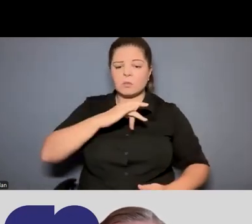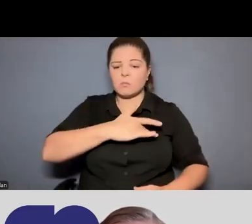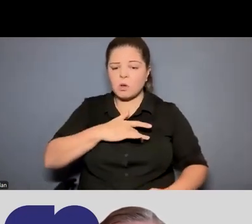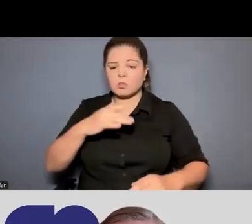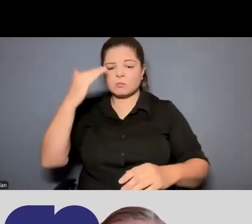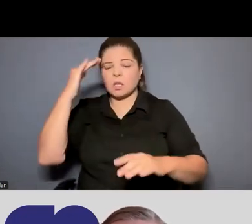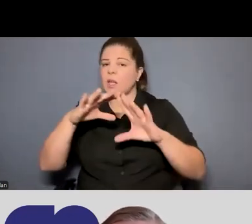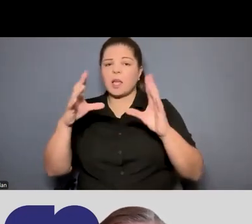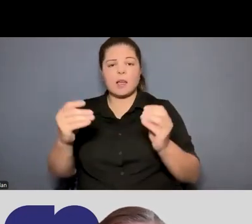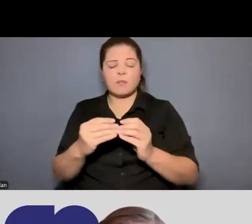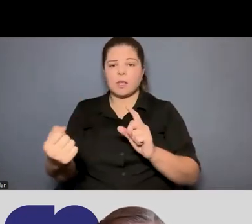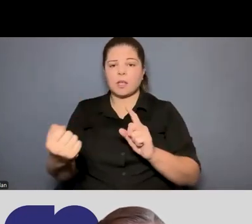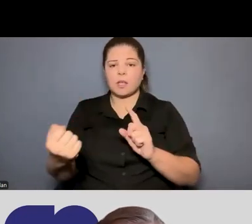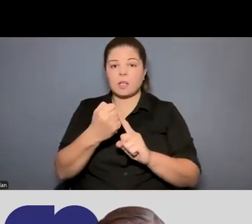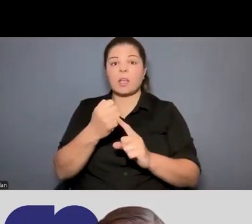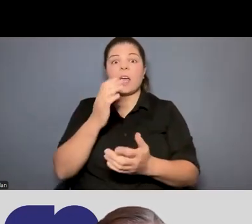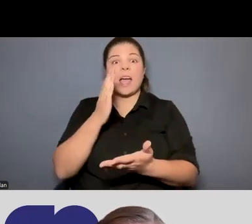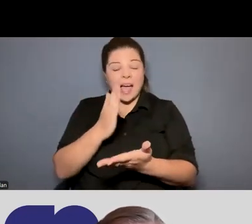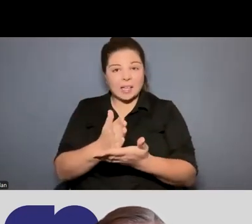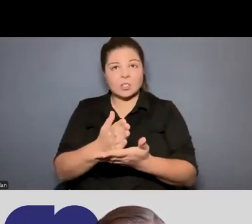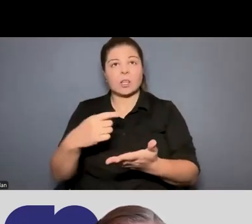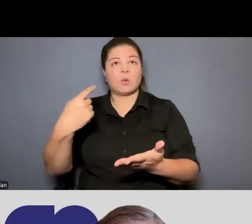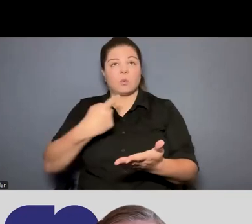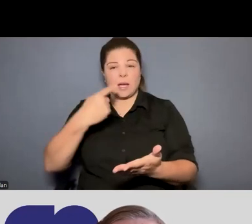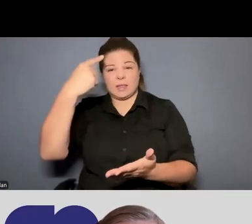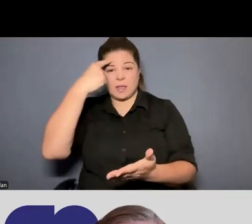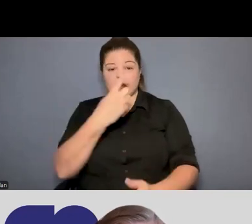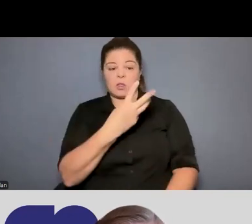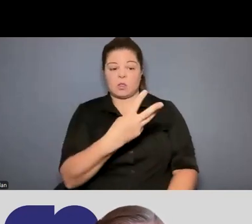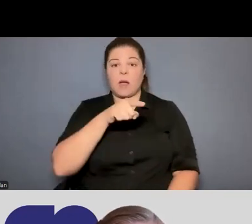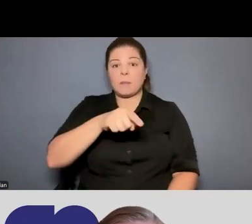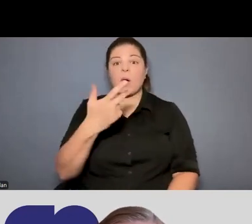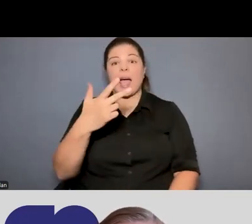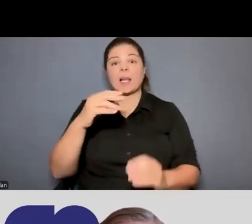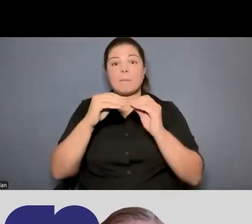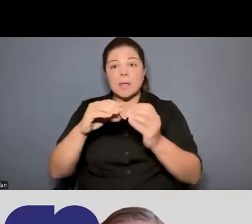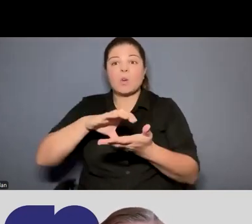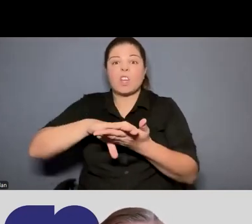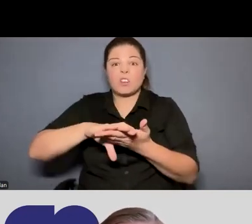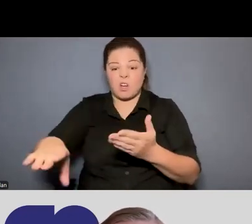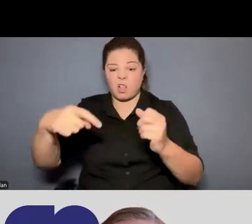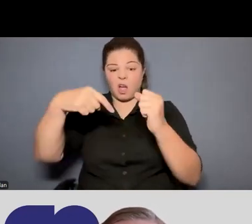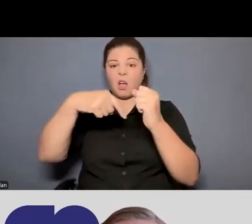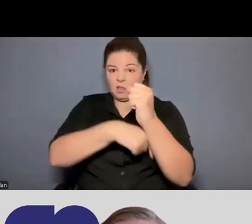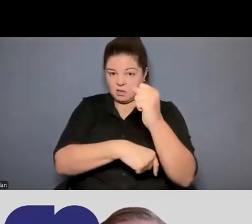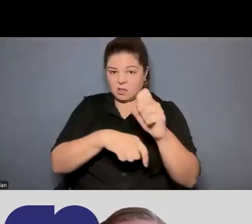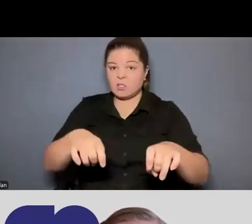economy was conservatively estimated to be $3.8 billion. Overall, we heard that the system,